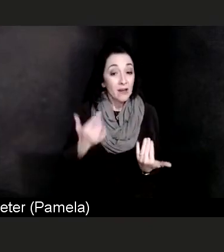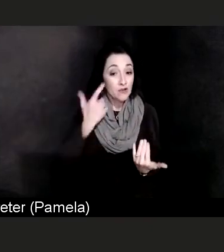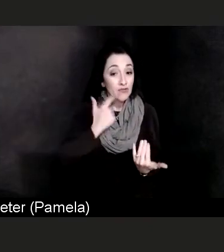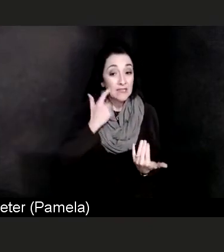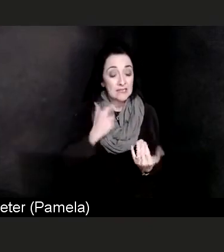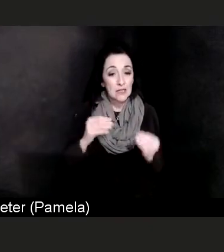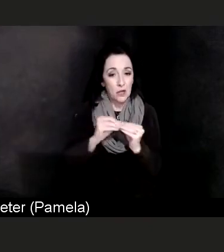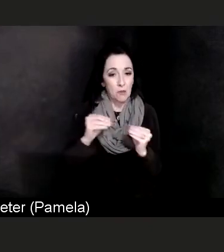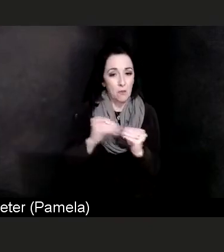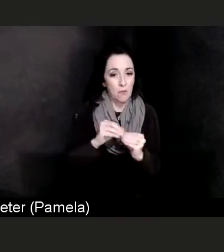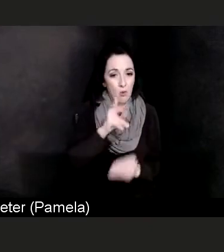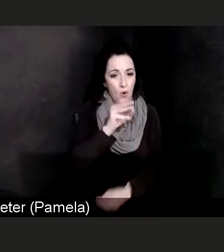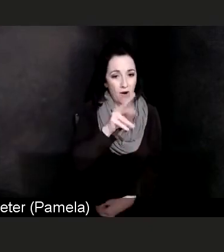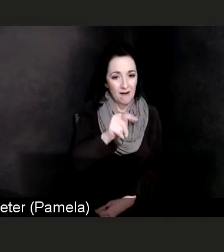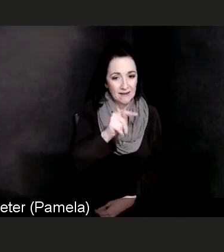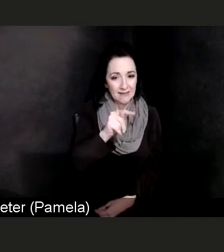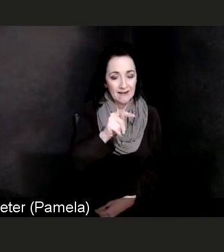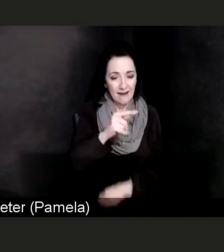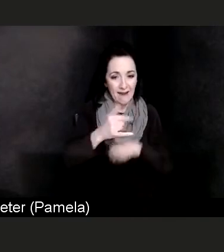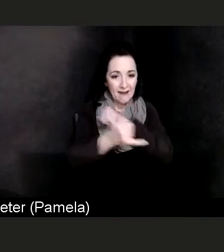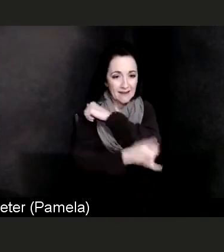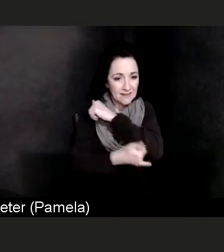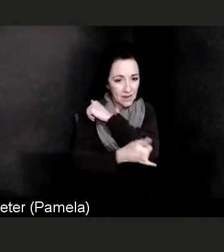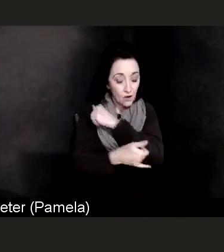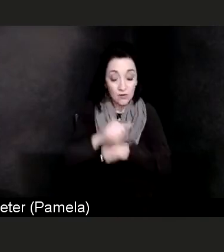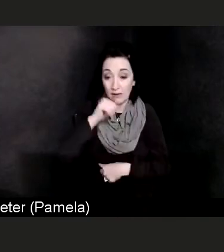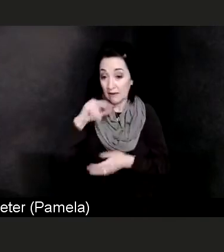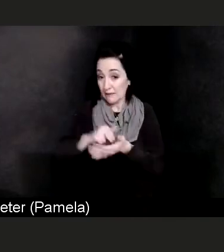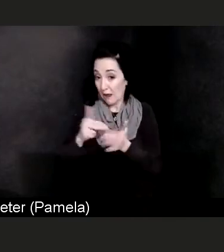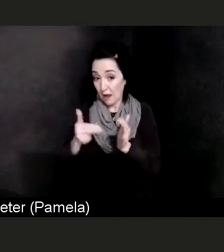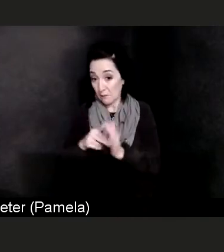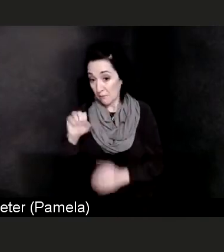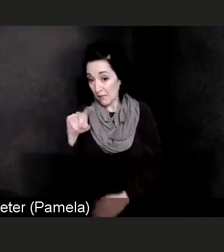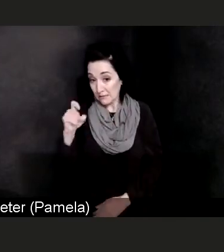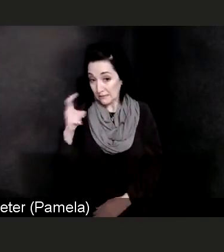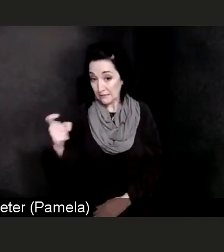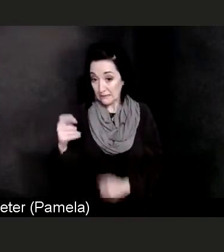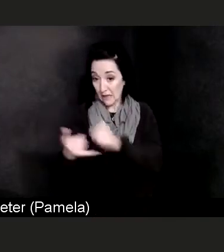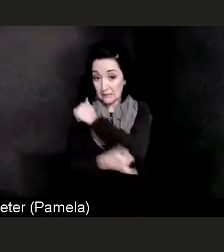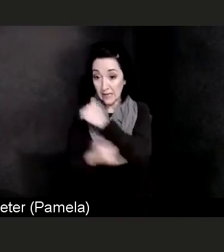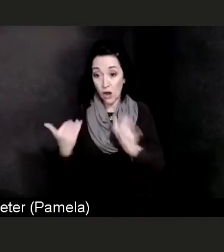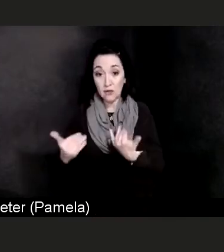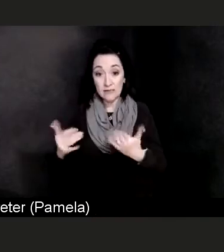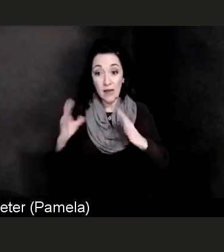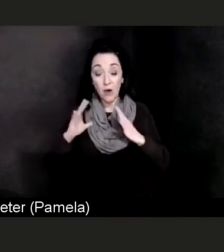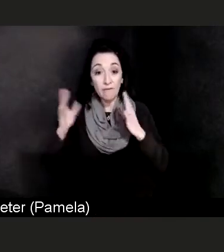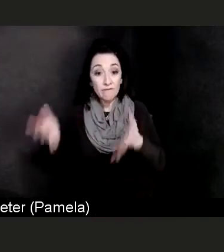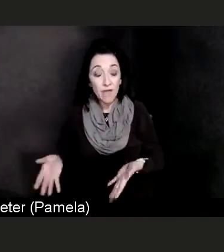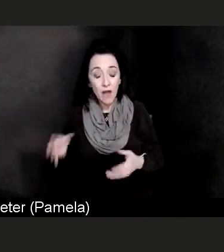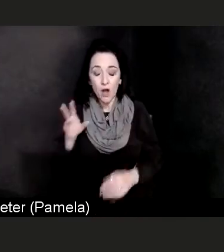And again, that does not mean that Sussex County was not affected by the second surge 'cause we were.